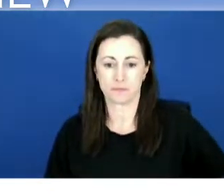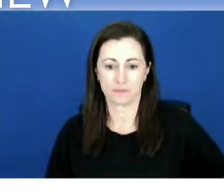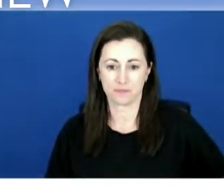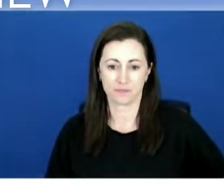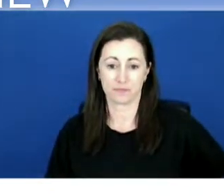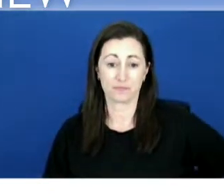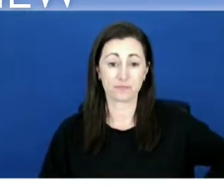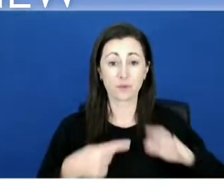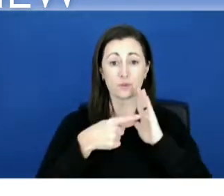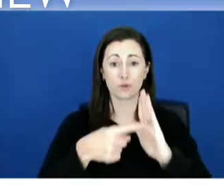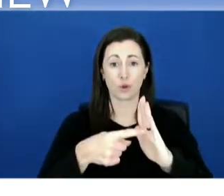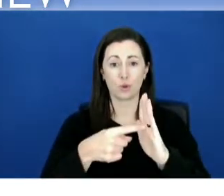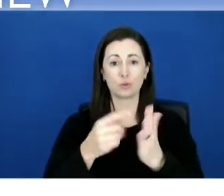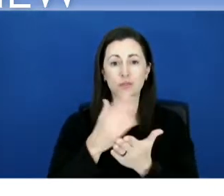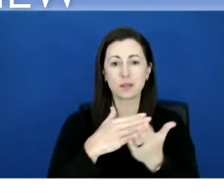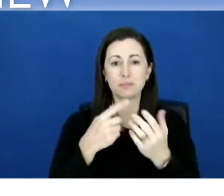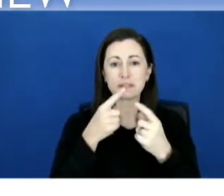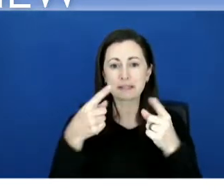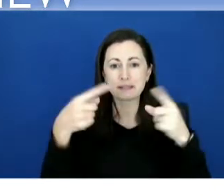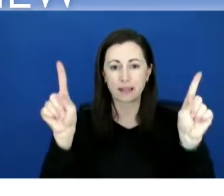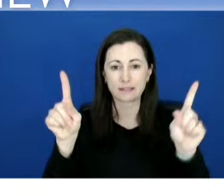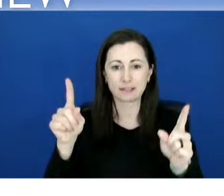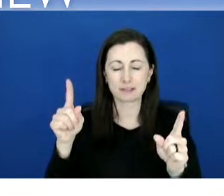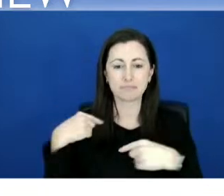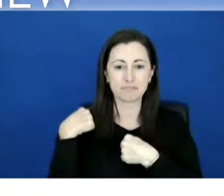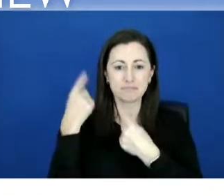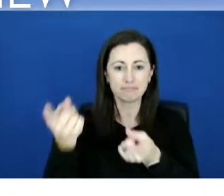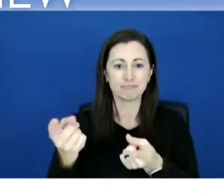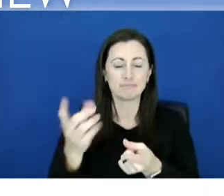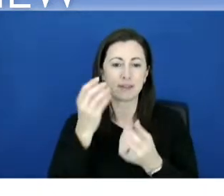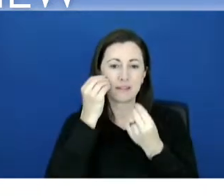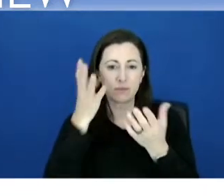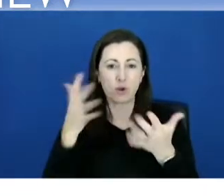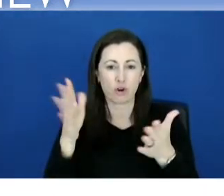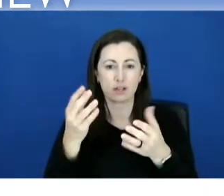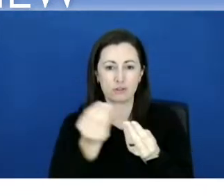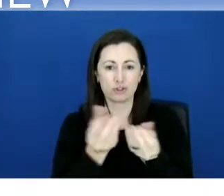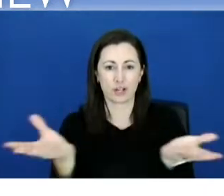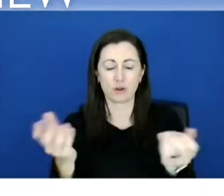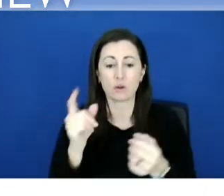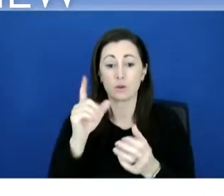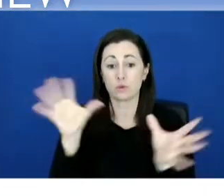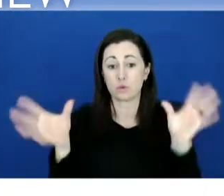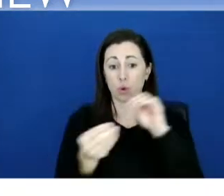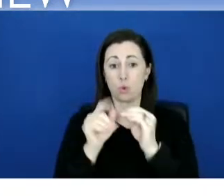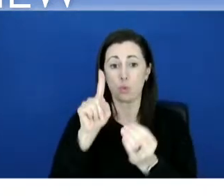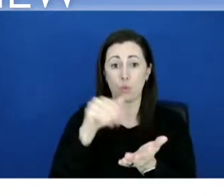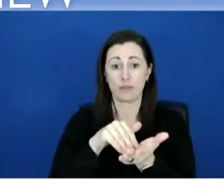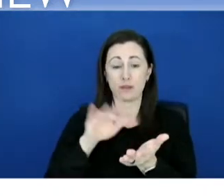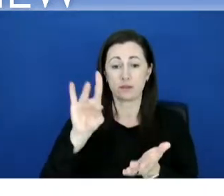THIS IS JUST A SNAPSHOT OF THE